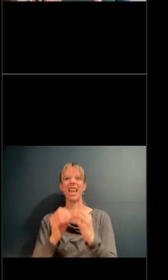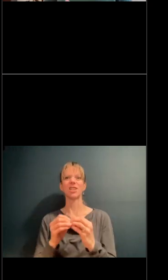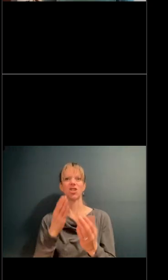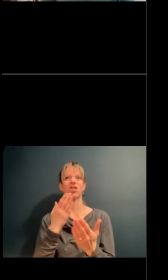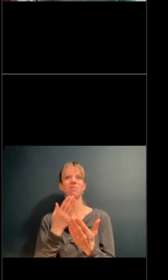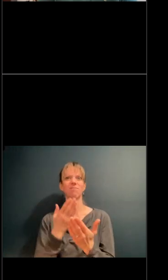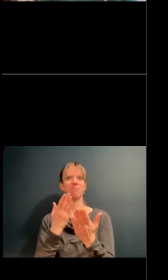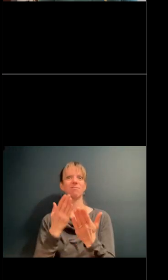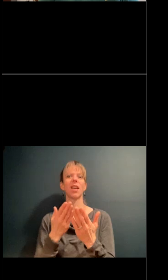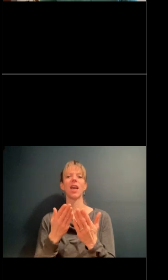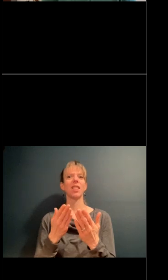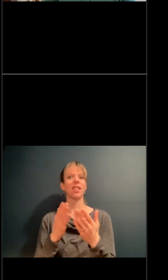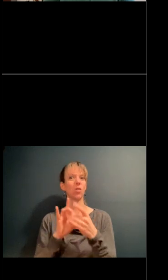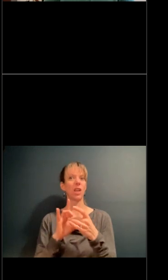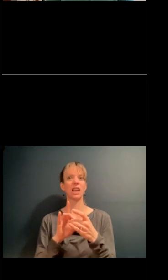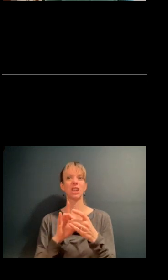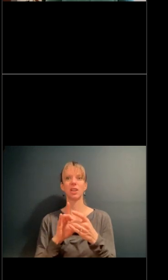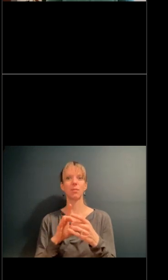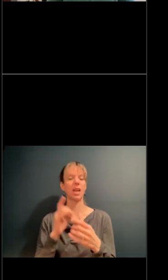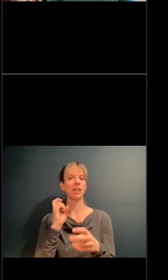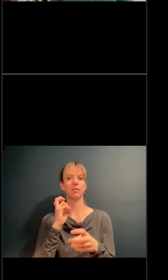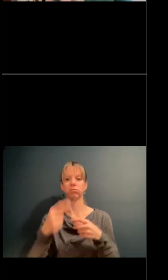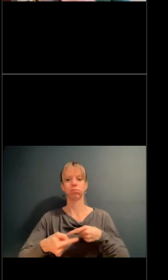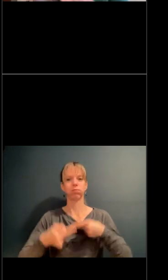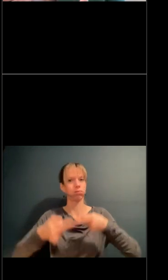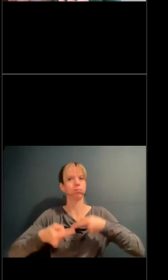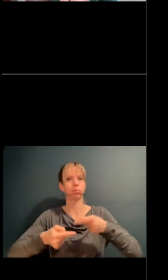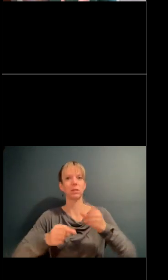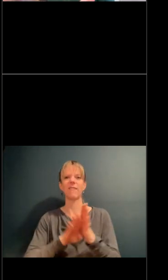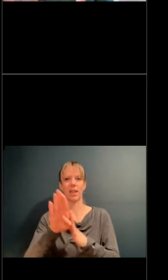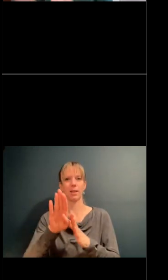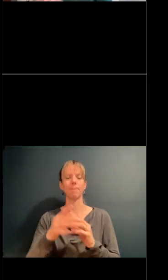elusive for so many young people. This also comes from the National